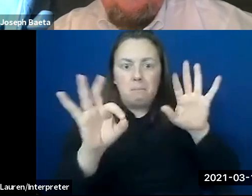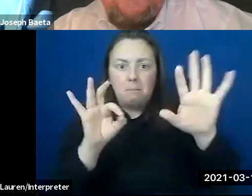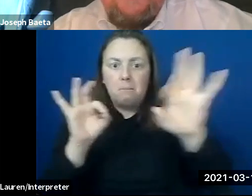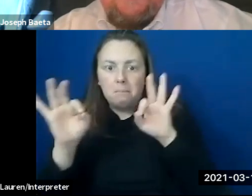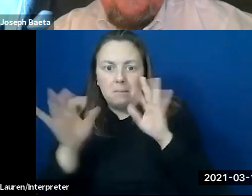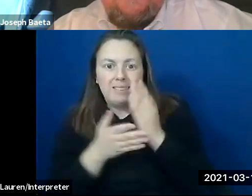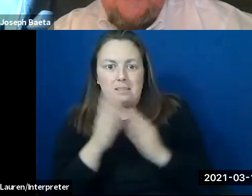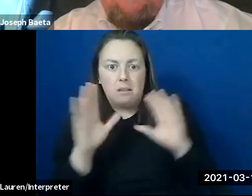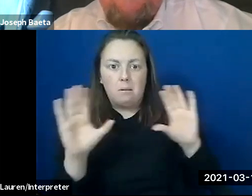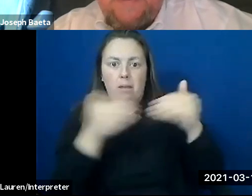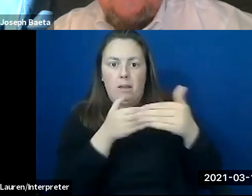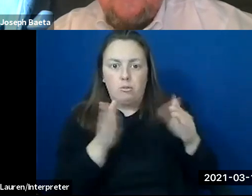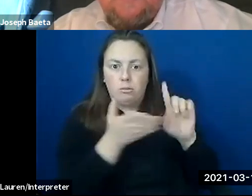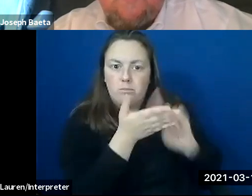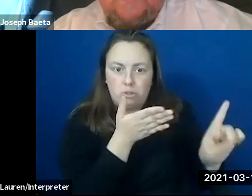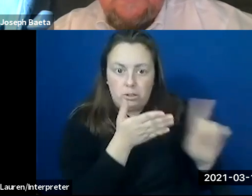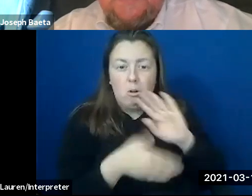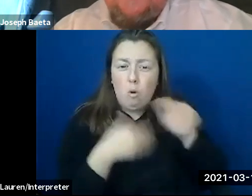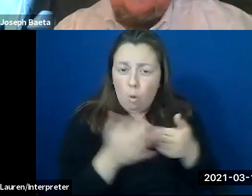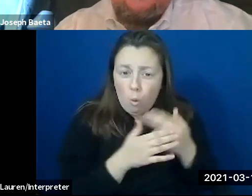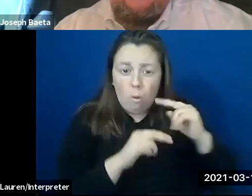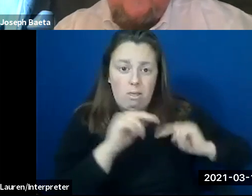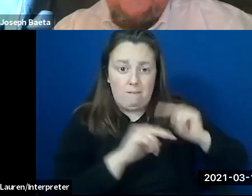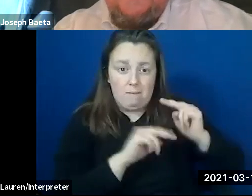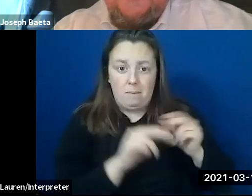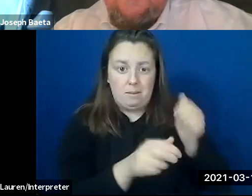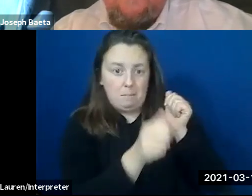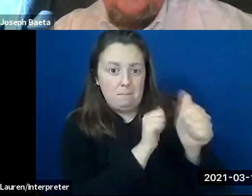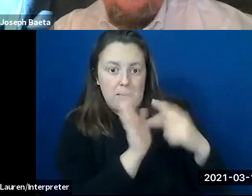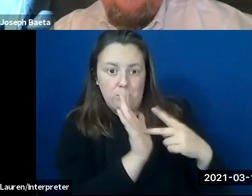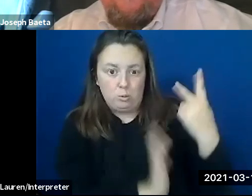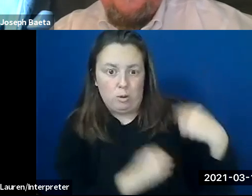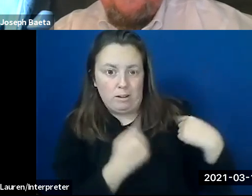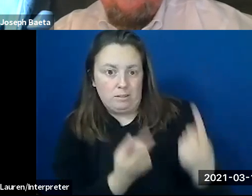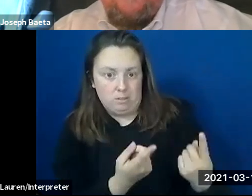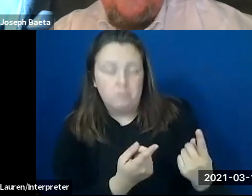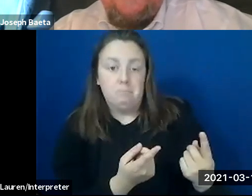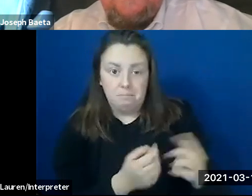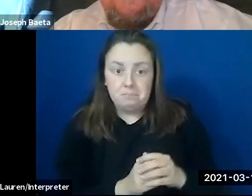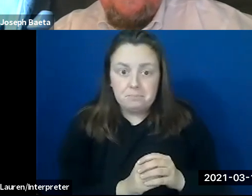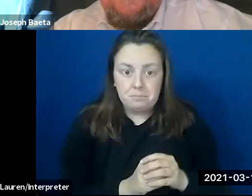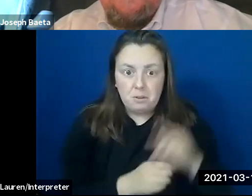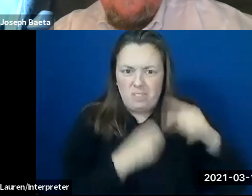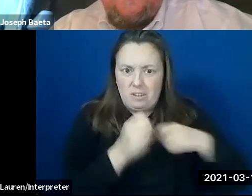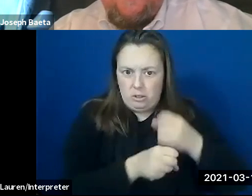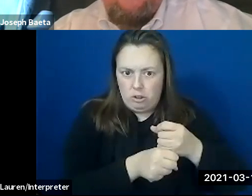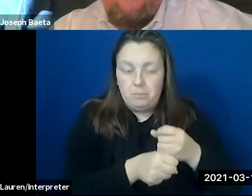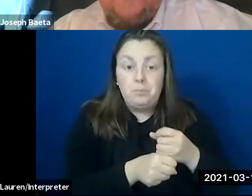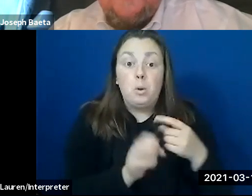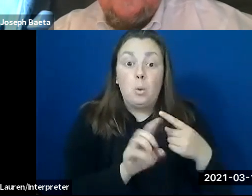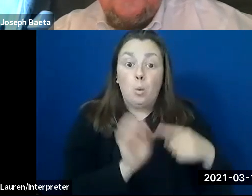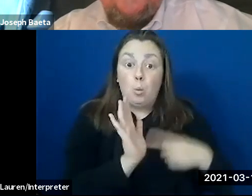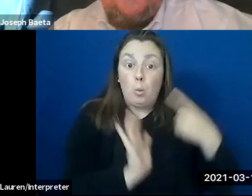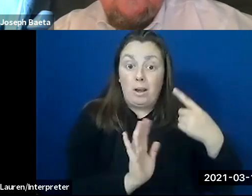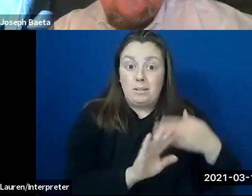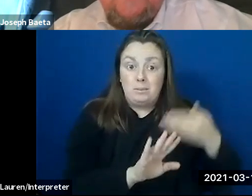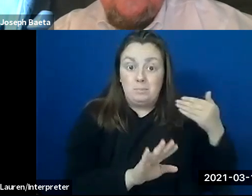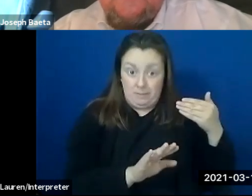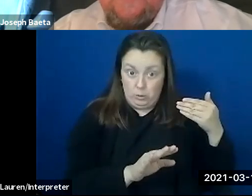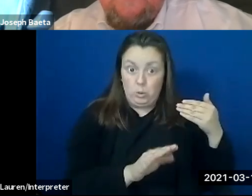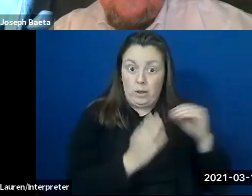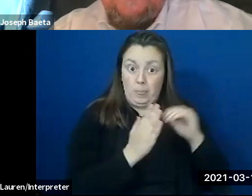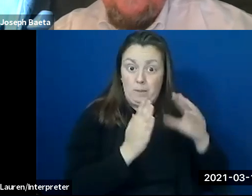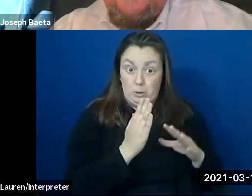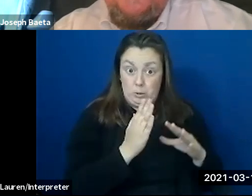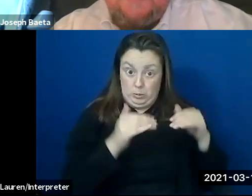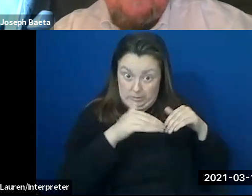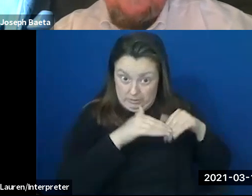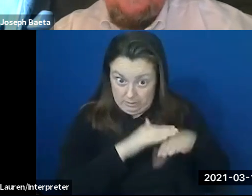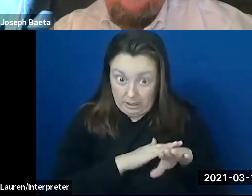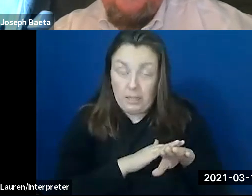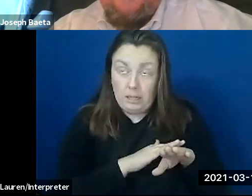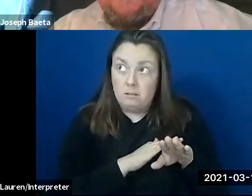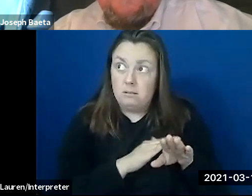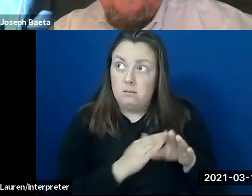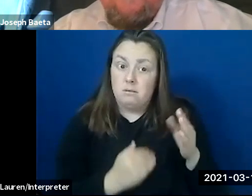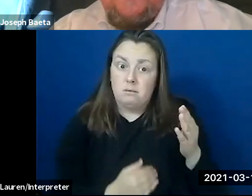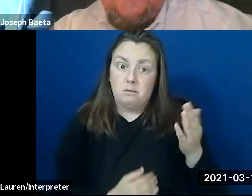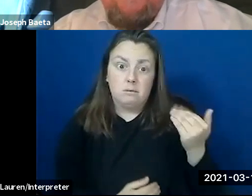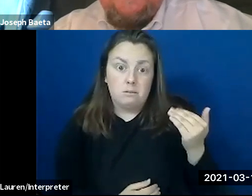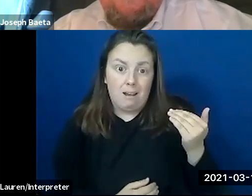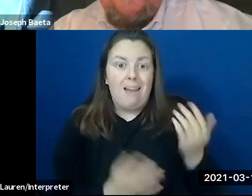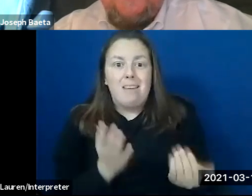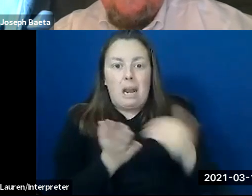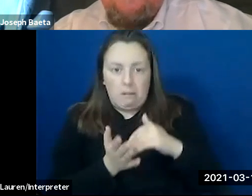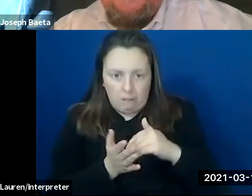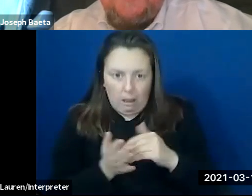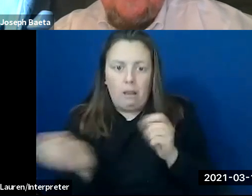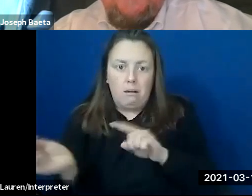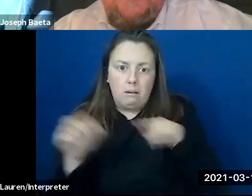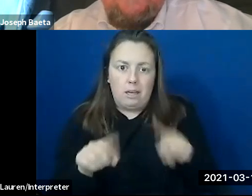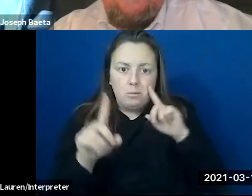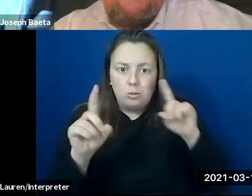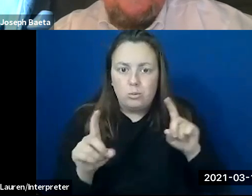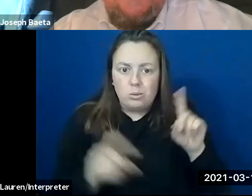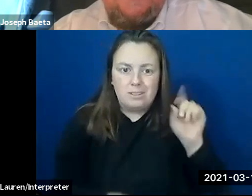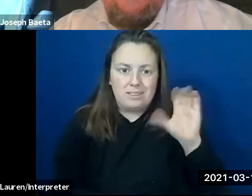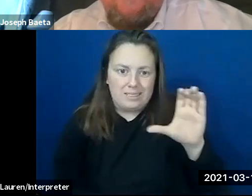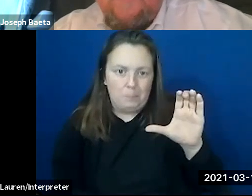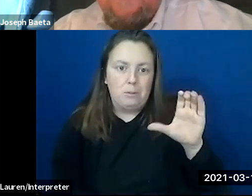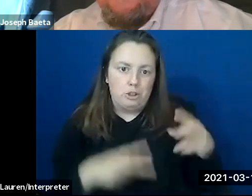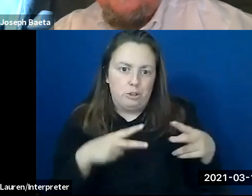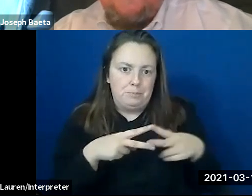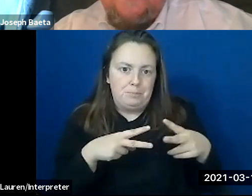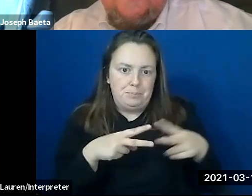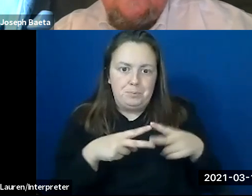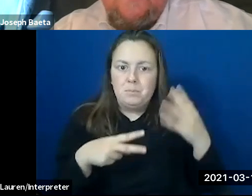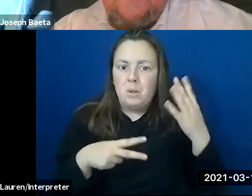Joseph Baeta: Buildings half past air quality tests twice this year once before, children were led into the building and once since children are building in the building, which was in December, we chose December with the company, simply because of the change in the weather and so on and so forth.